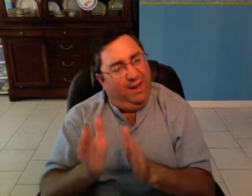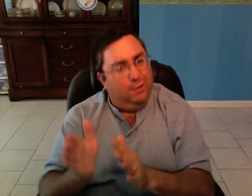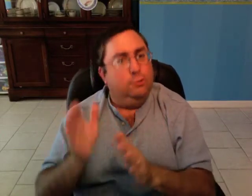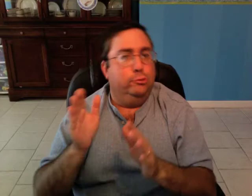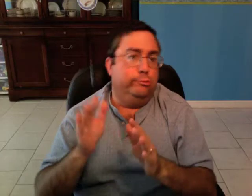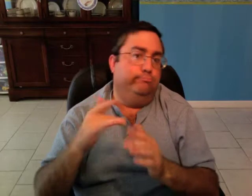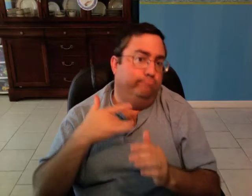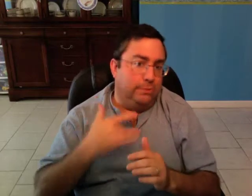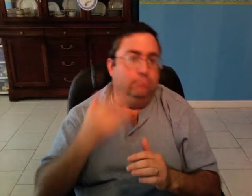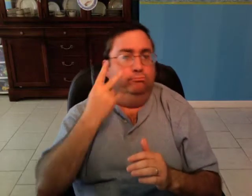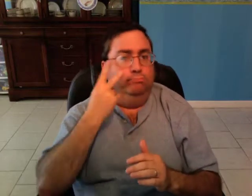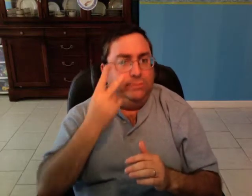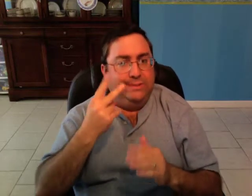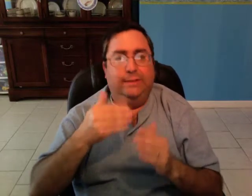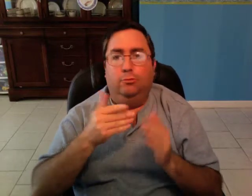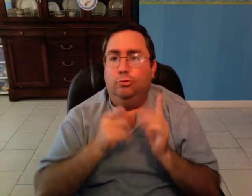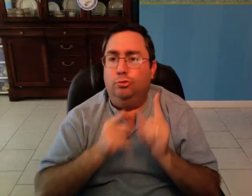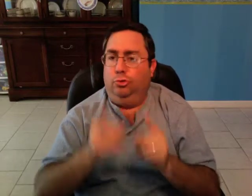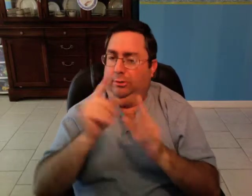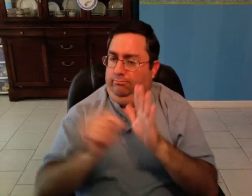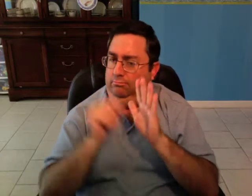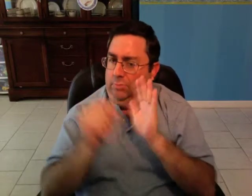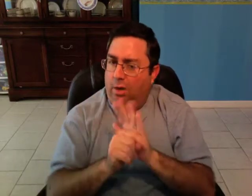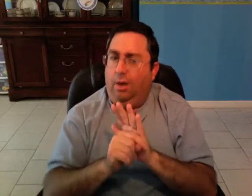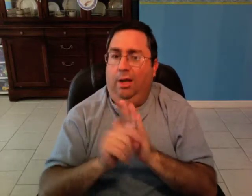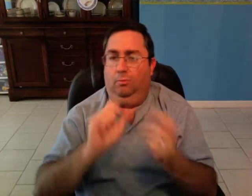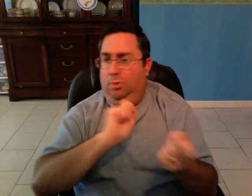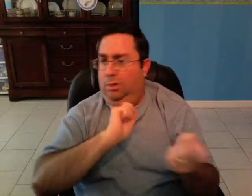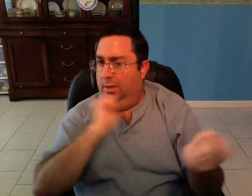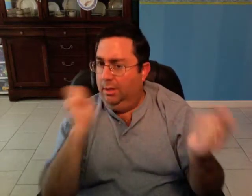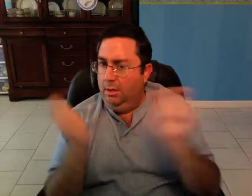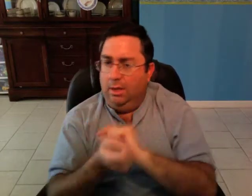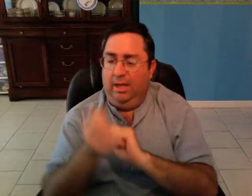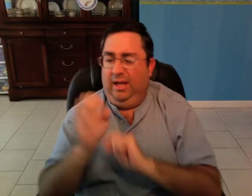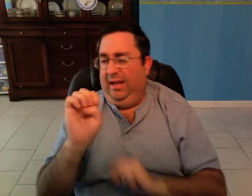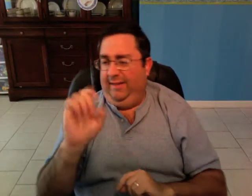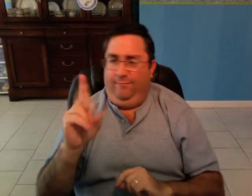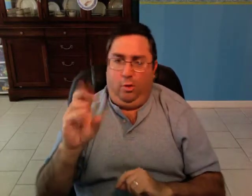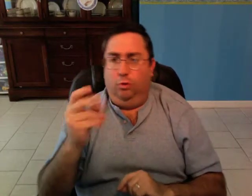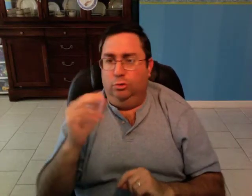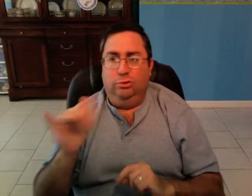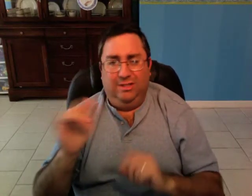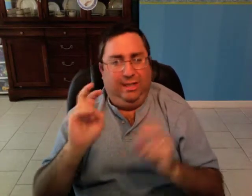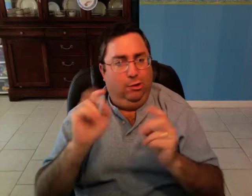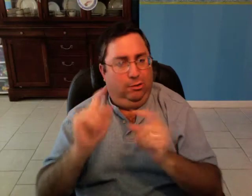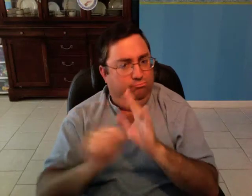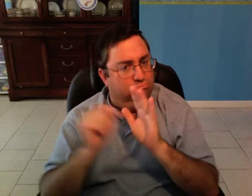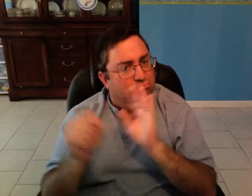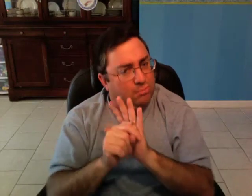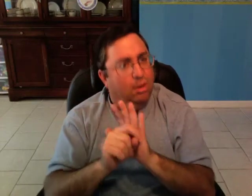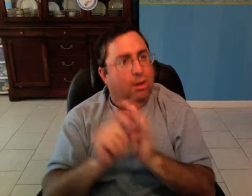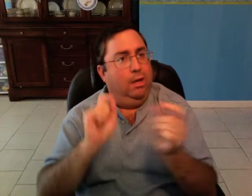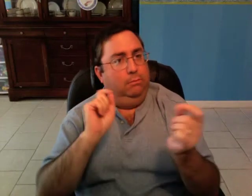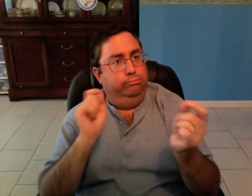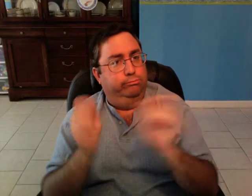Those patterns tend to appear during times of change Especially evolutionary periods.